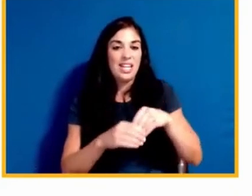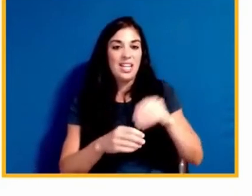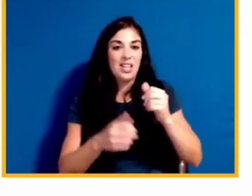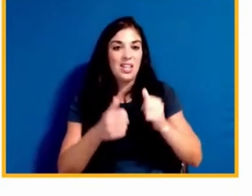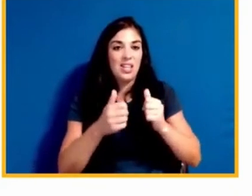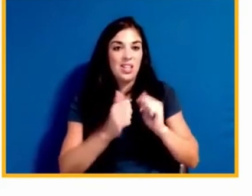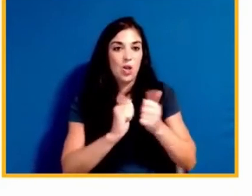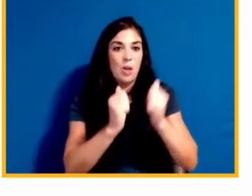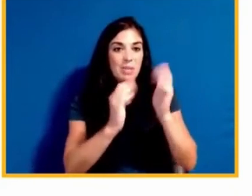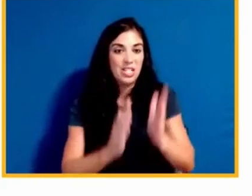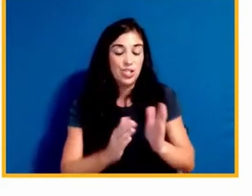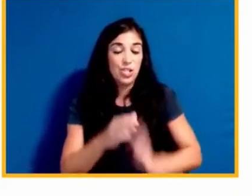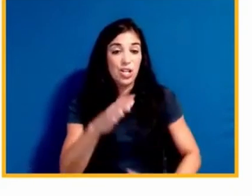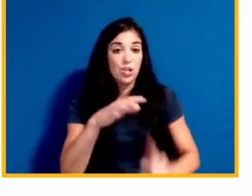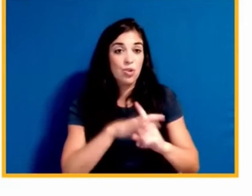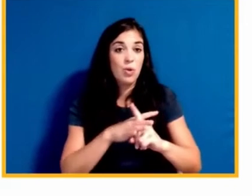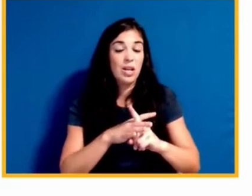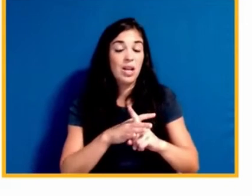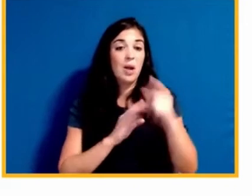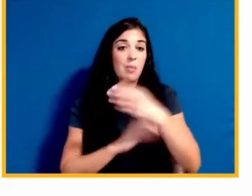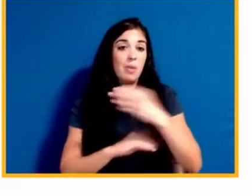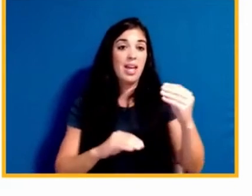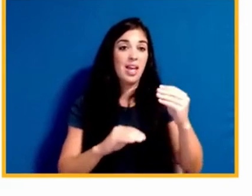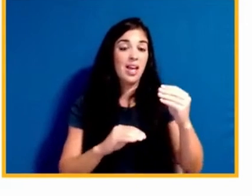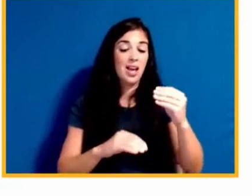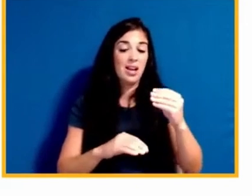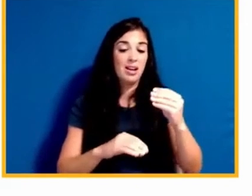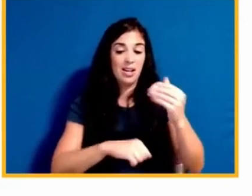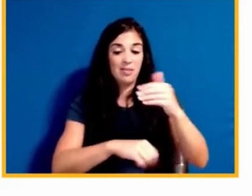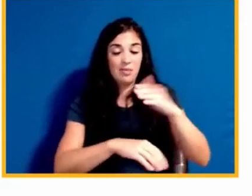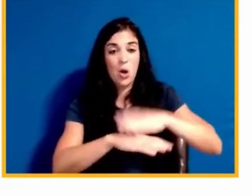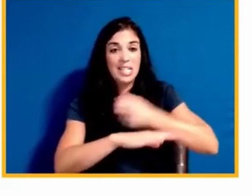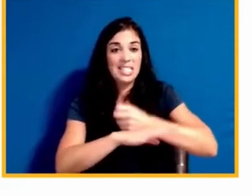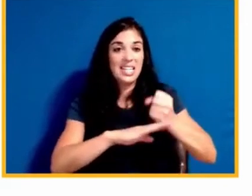to show up and and really kind of take the stage but also on top of everything else,